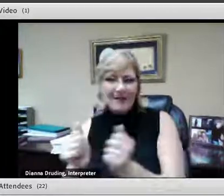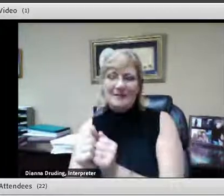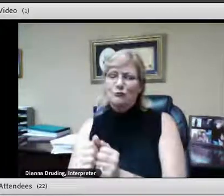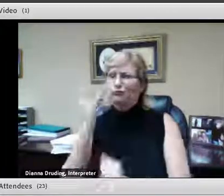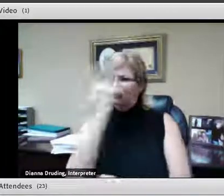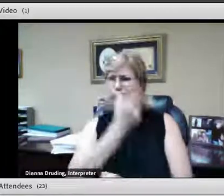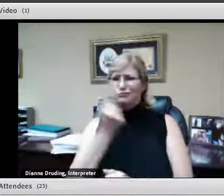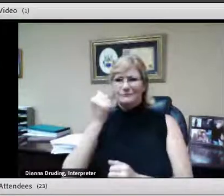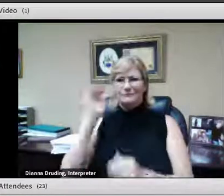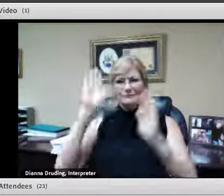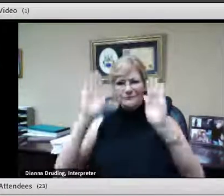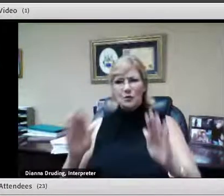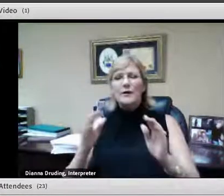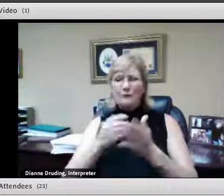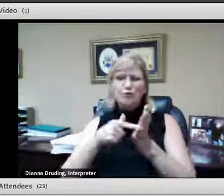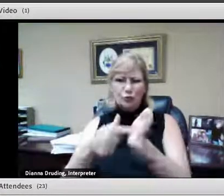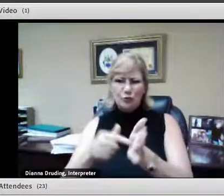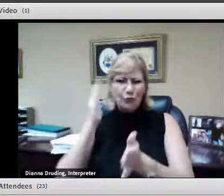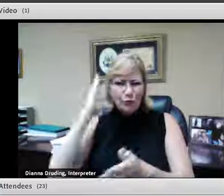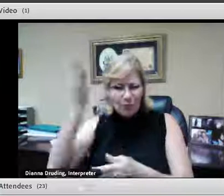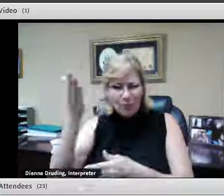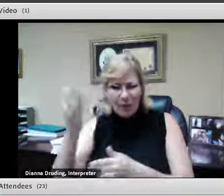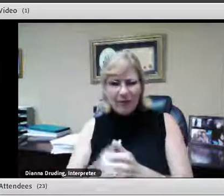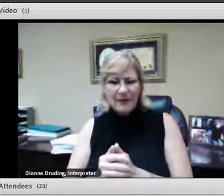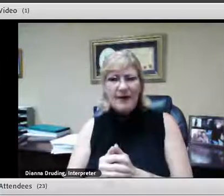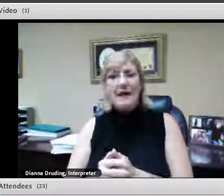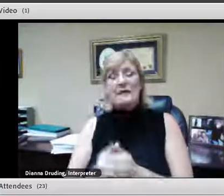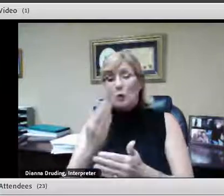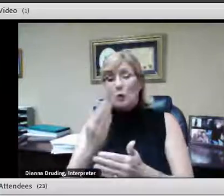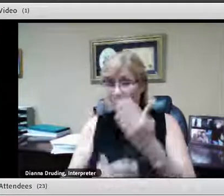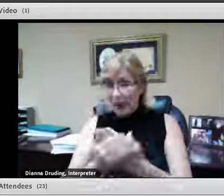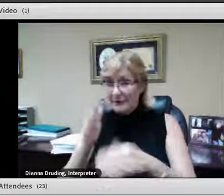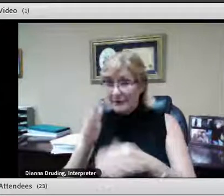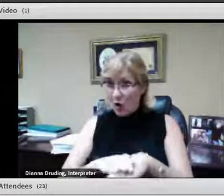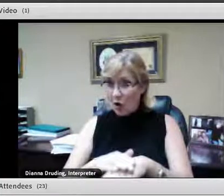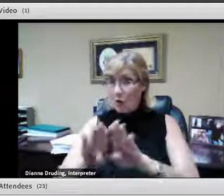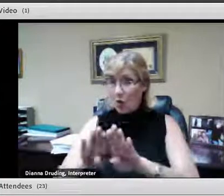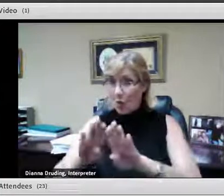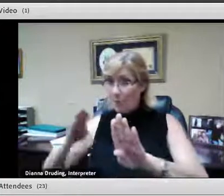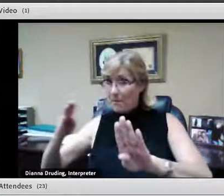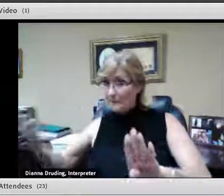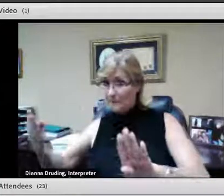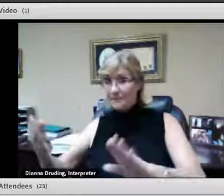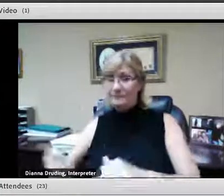We'll show you how to make that happen -- hands-on and open-ended.